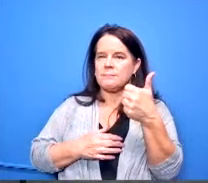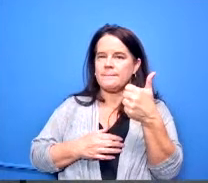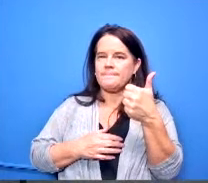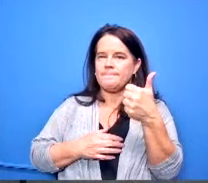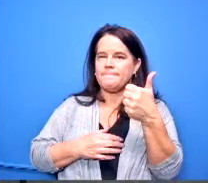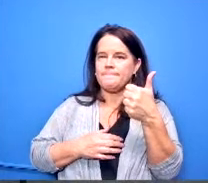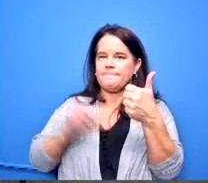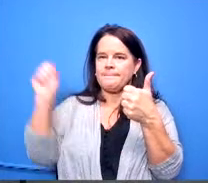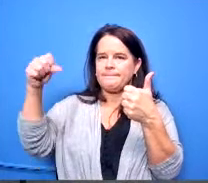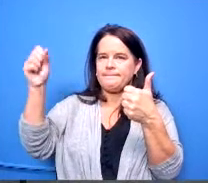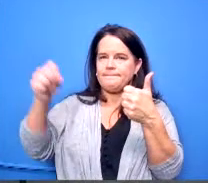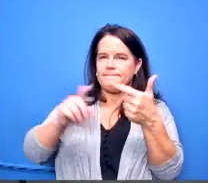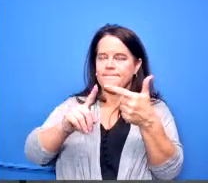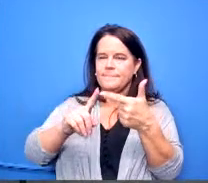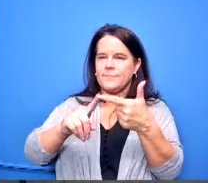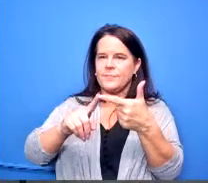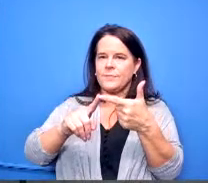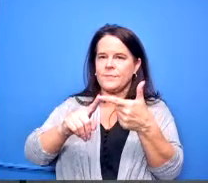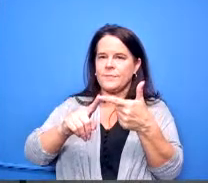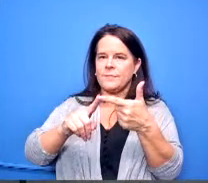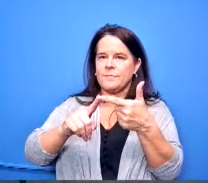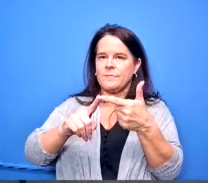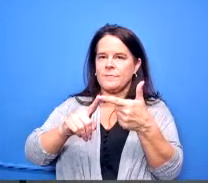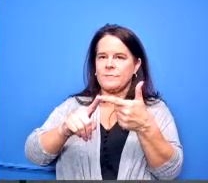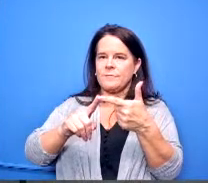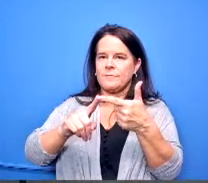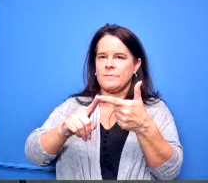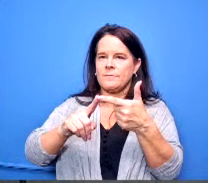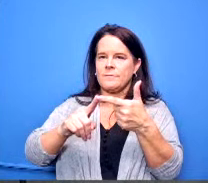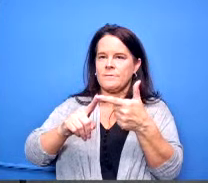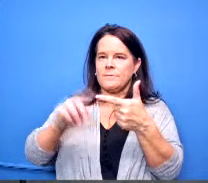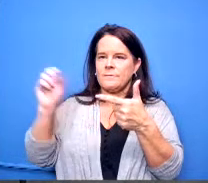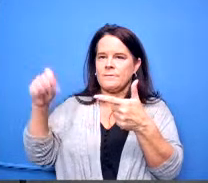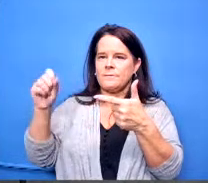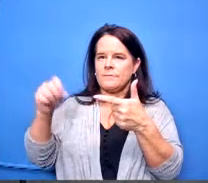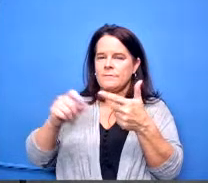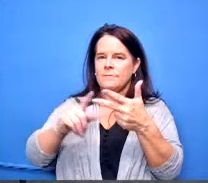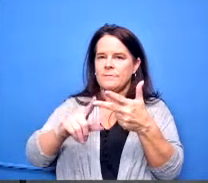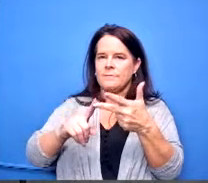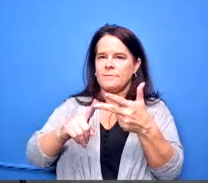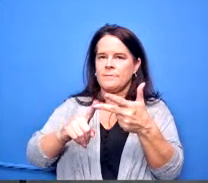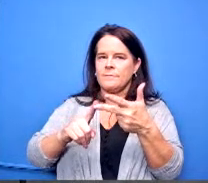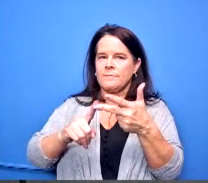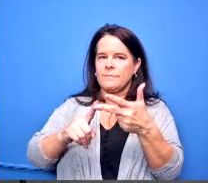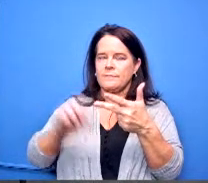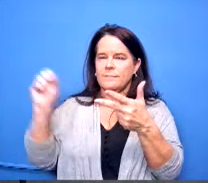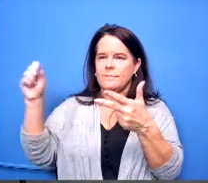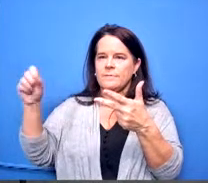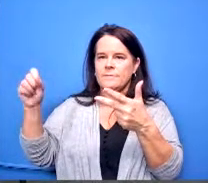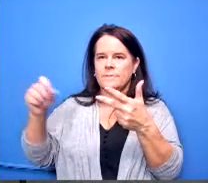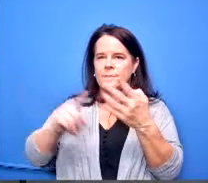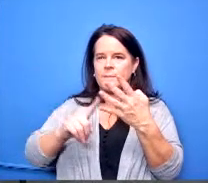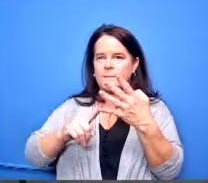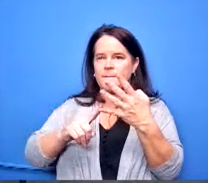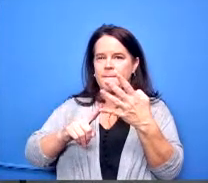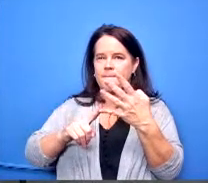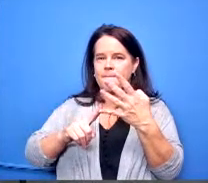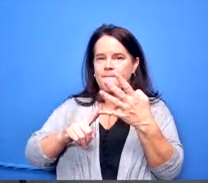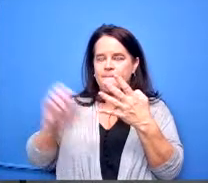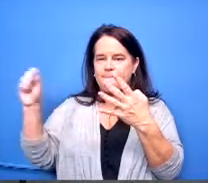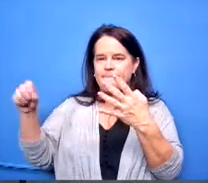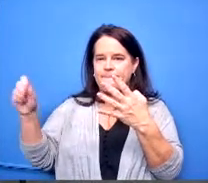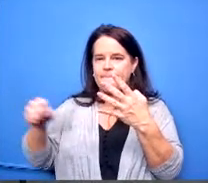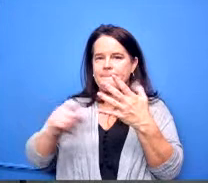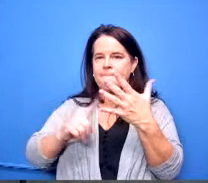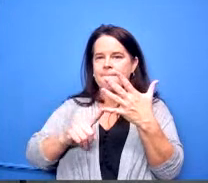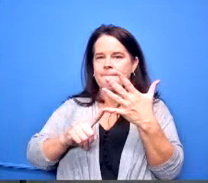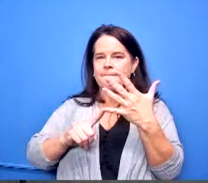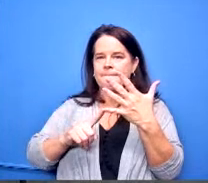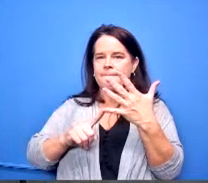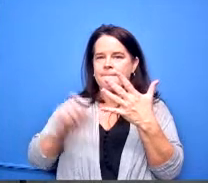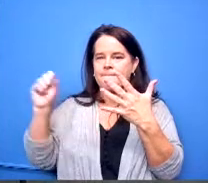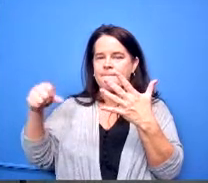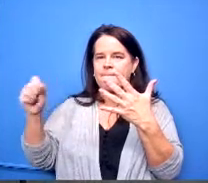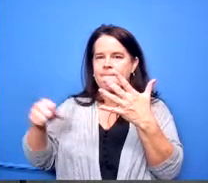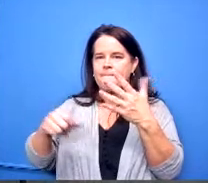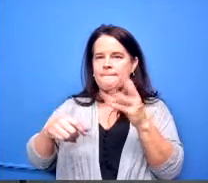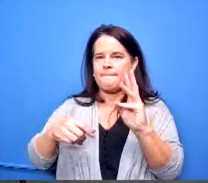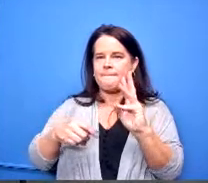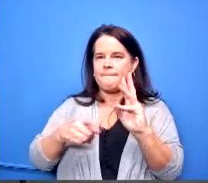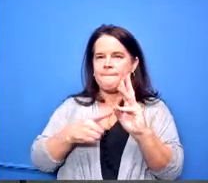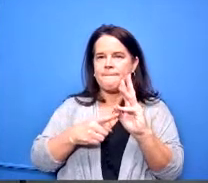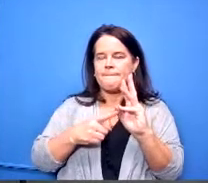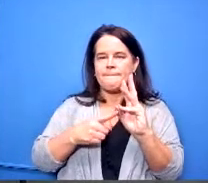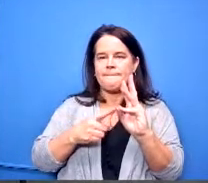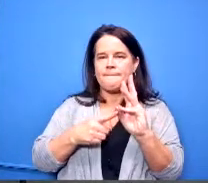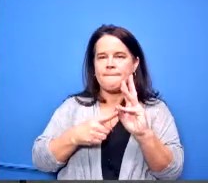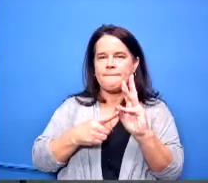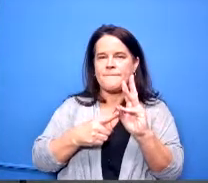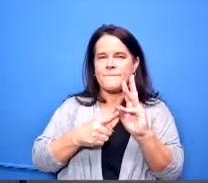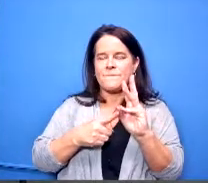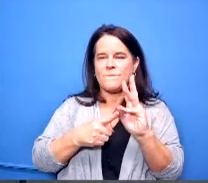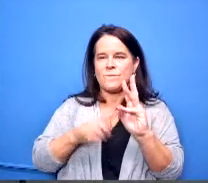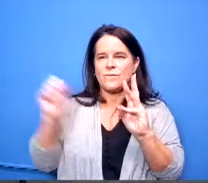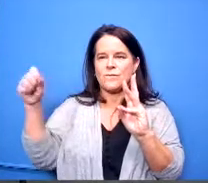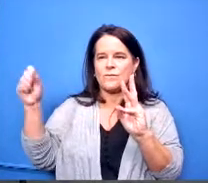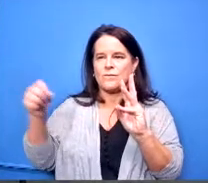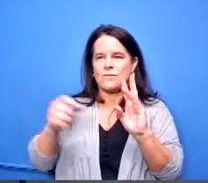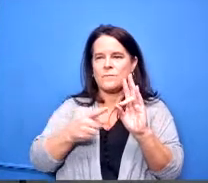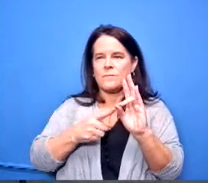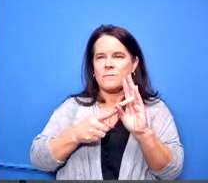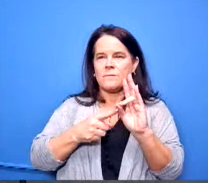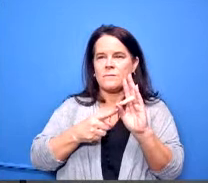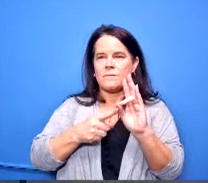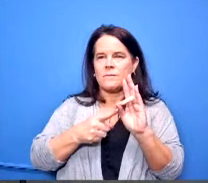yes miss reinert yes mr samson yes miss wickenny yes dr pickett yes dr goodwin yes mr lacey yes